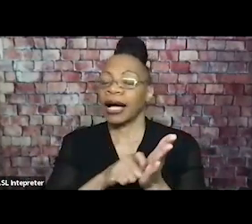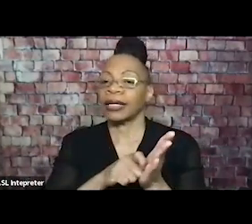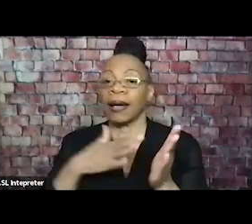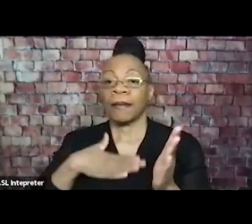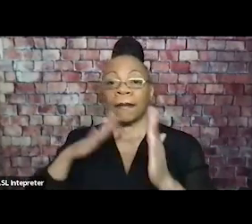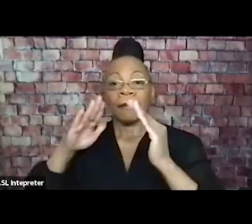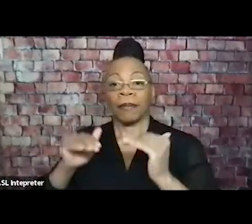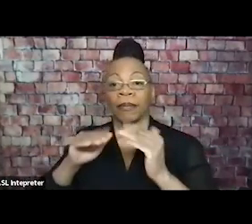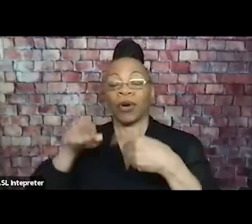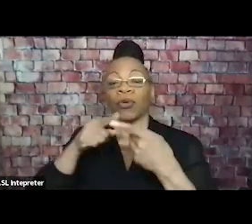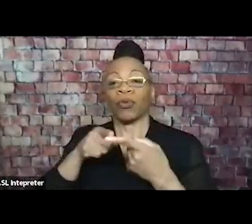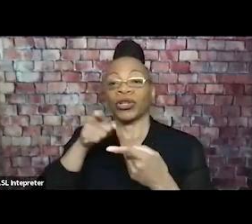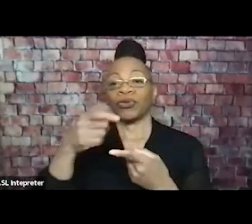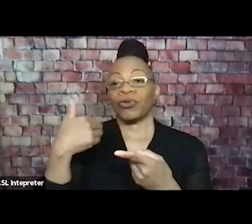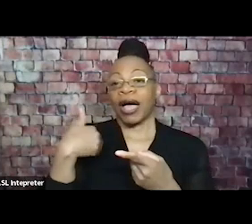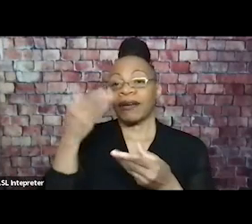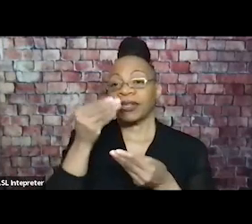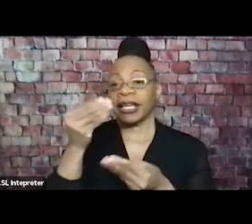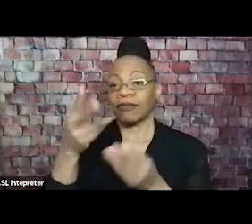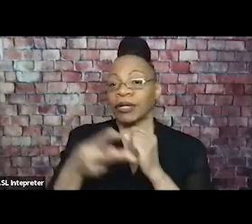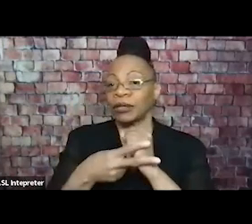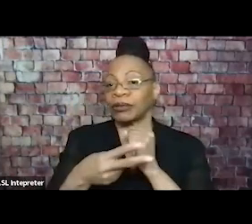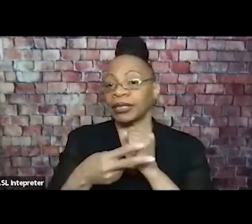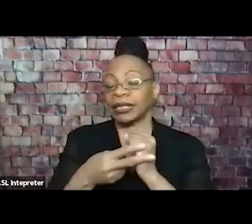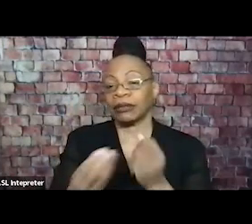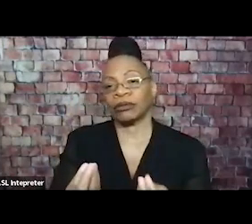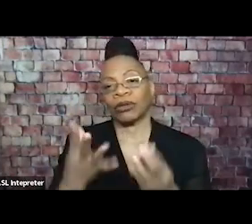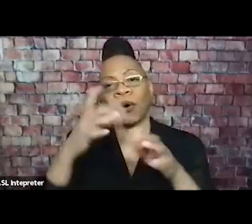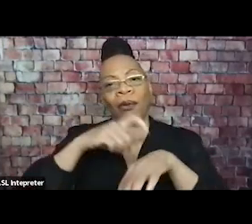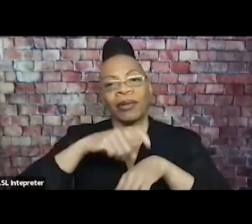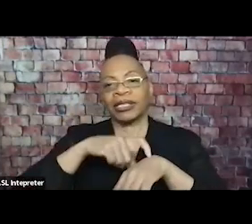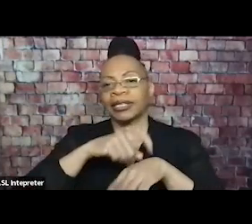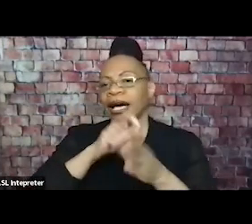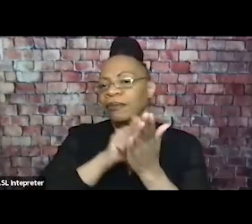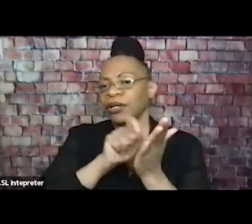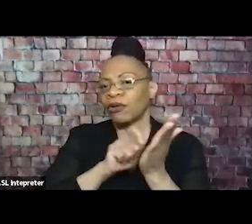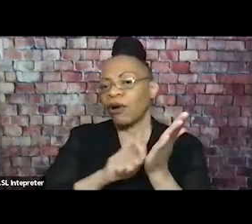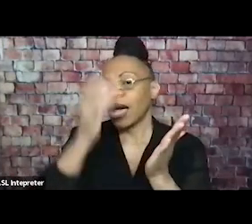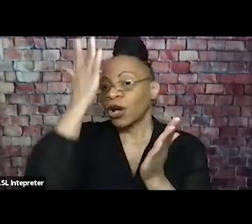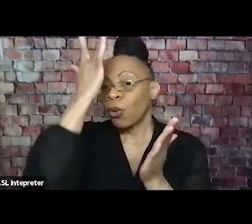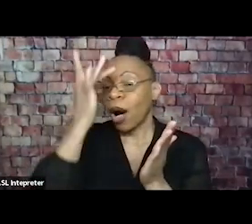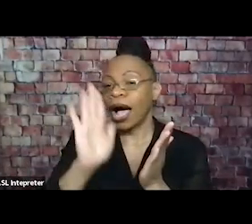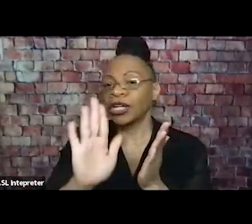it'll save you a lot of time with MSR writing because your goals will be much more targeted for each section.